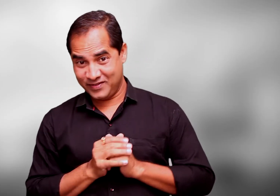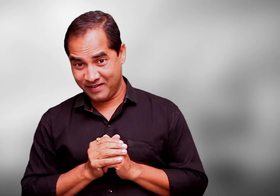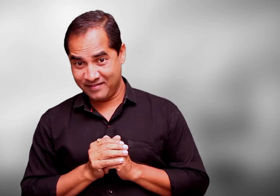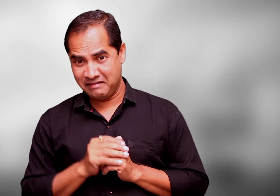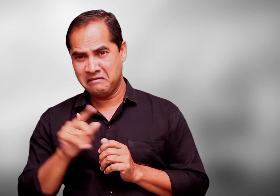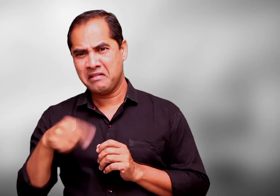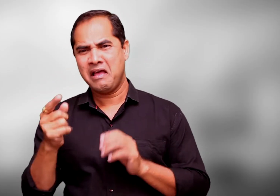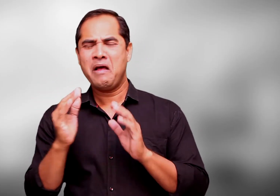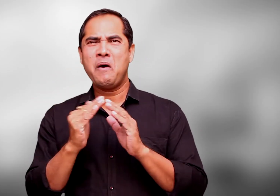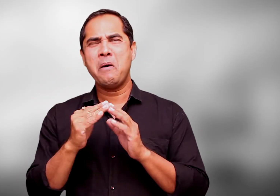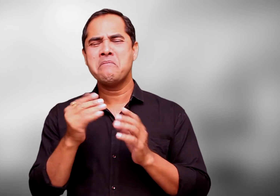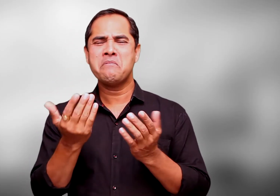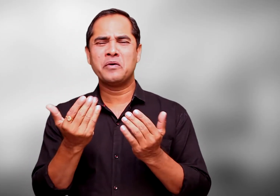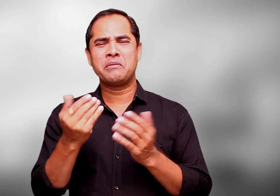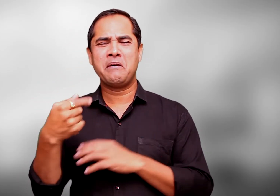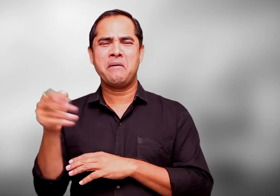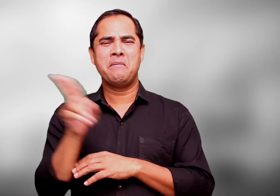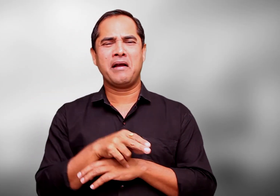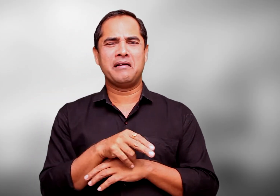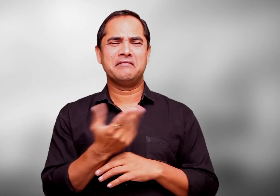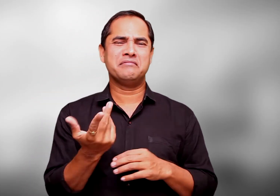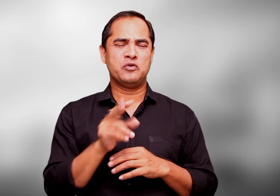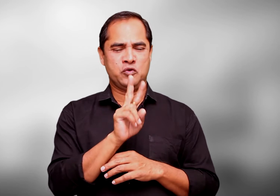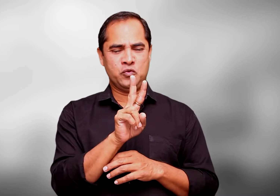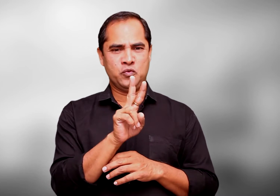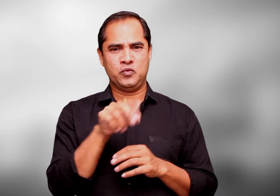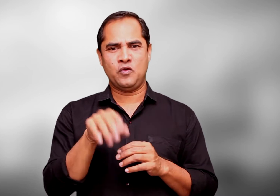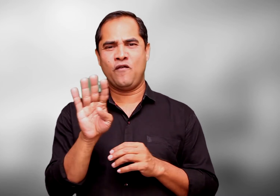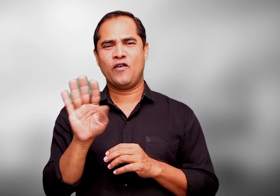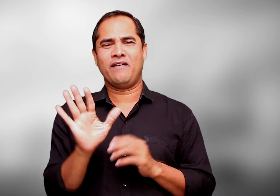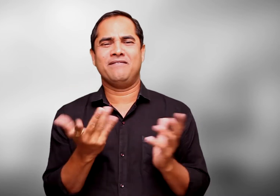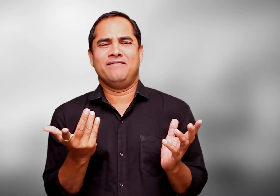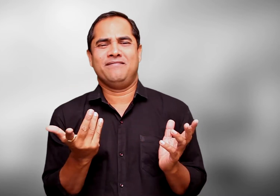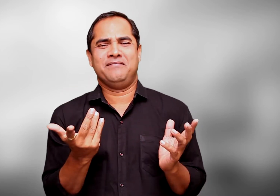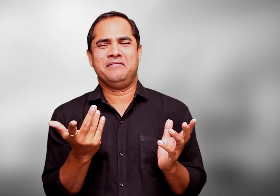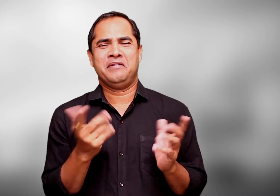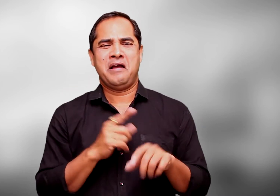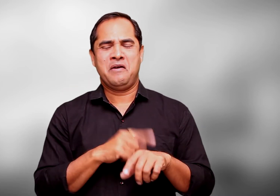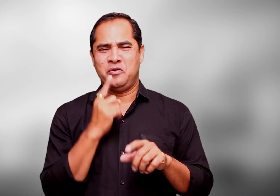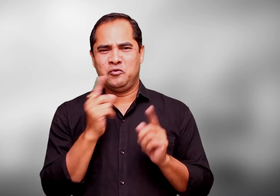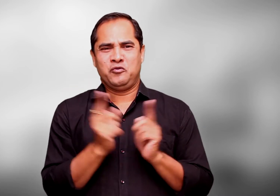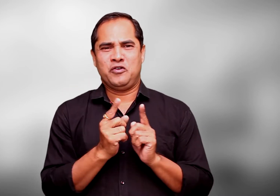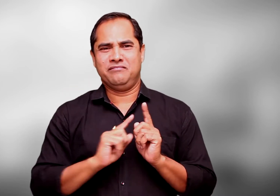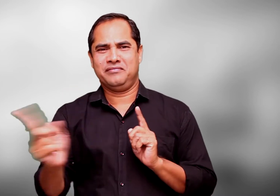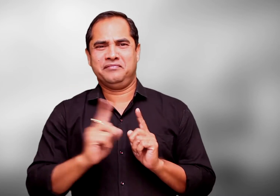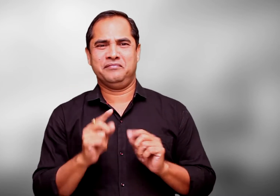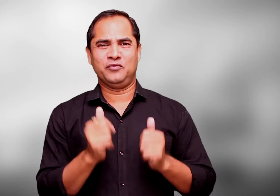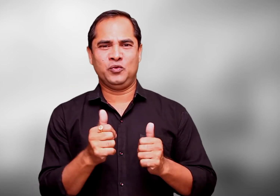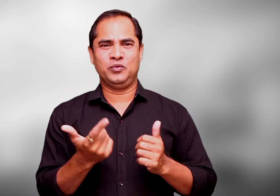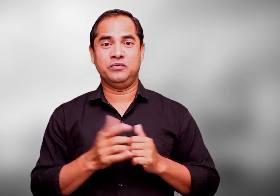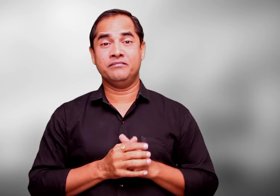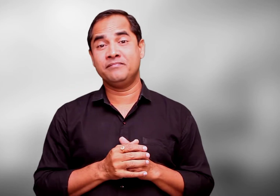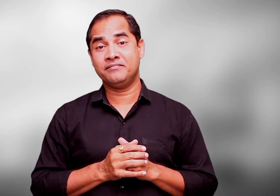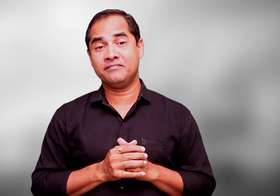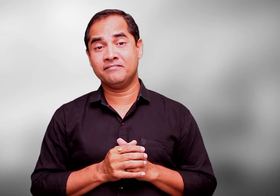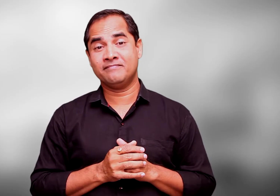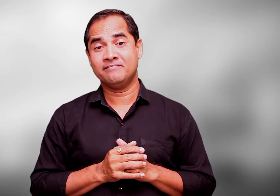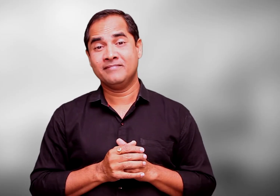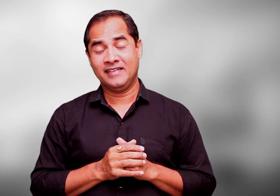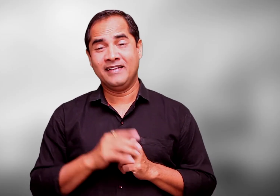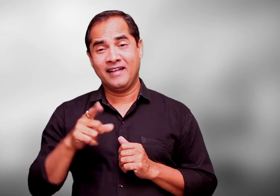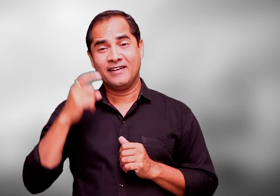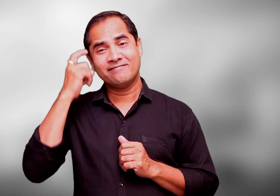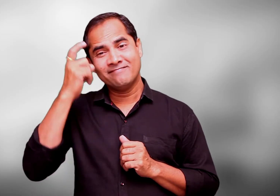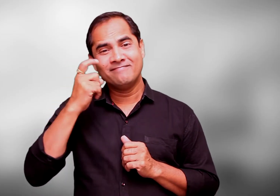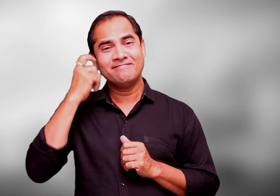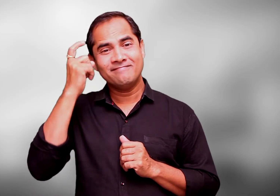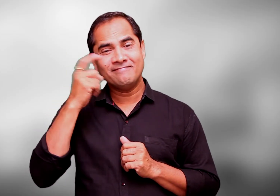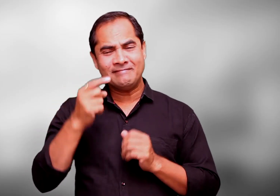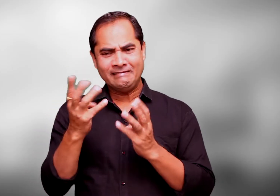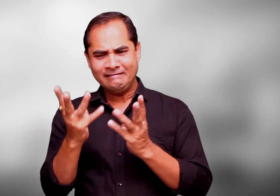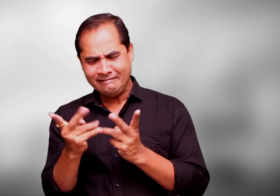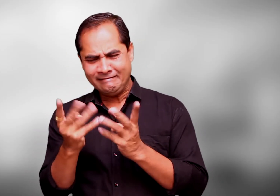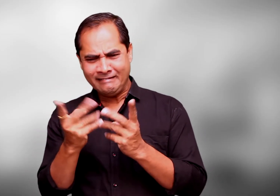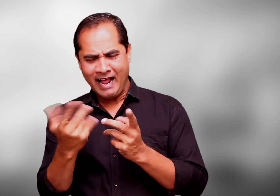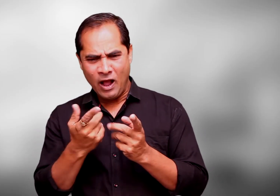town at 1:45 and be back home by about 2:45. On and on went her thoughts as